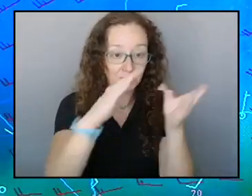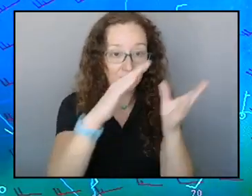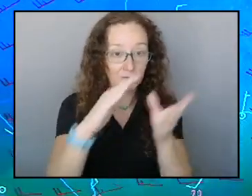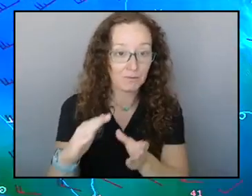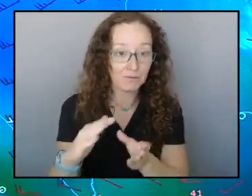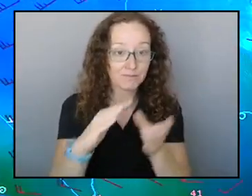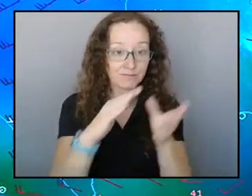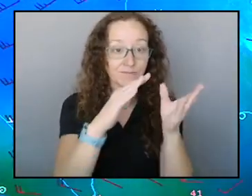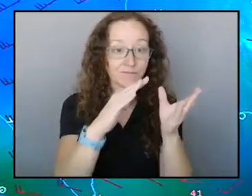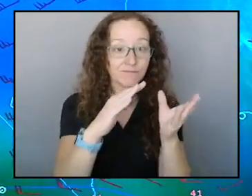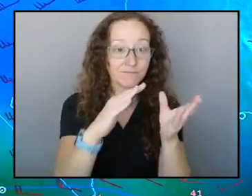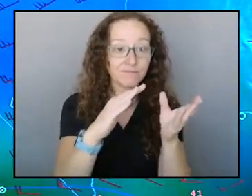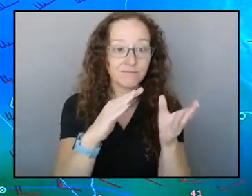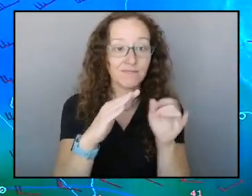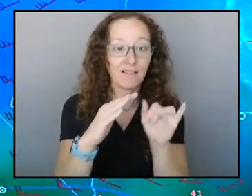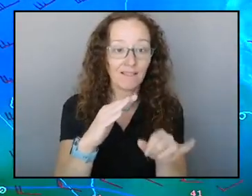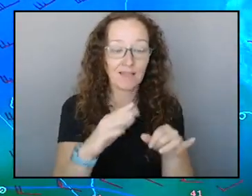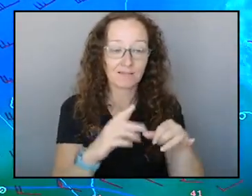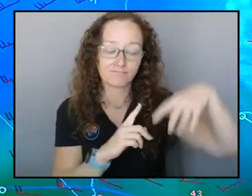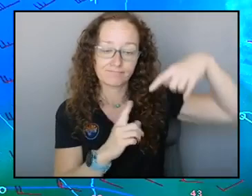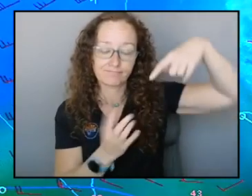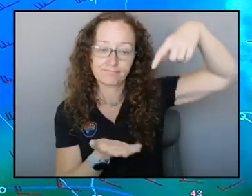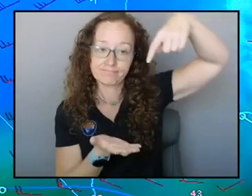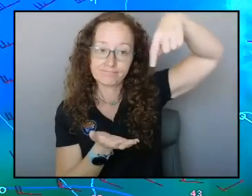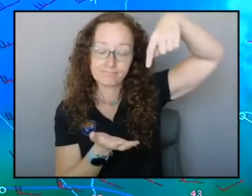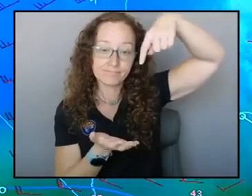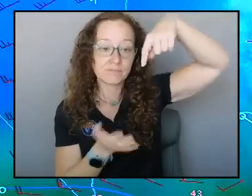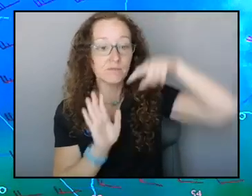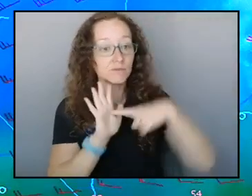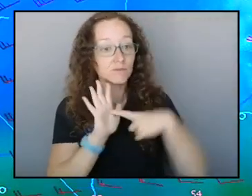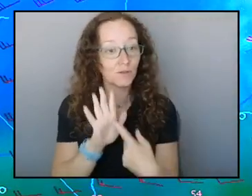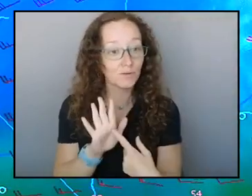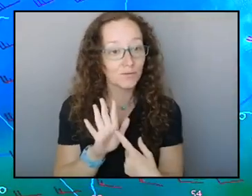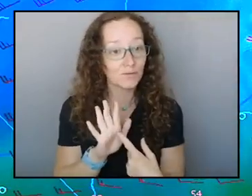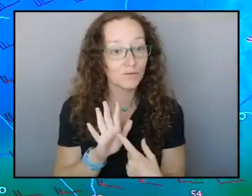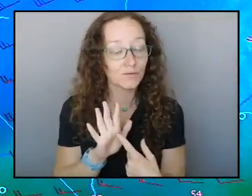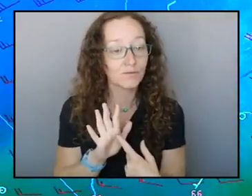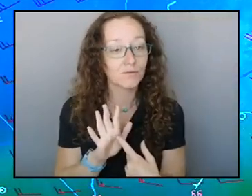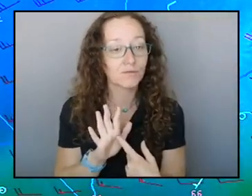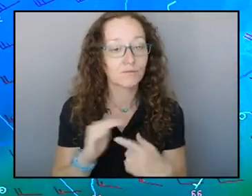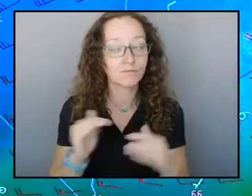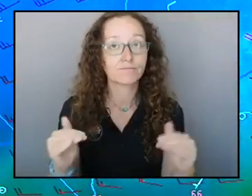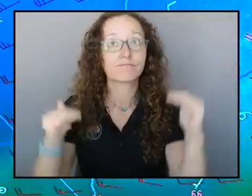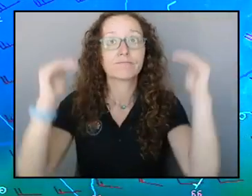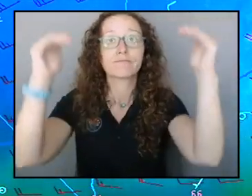shows that we have upper level water vapor, no clouds, and